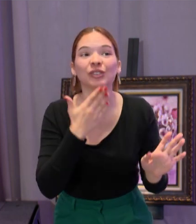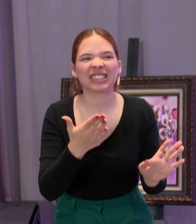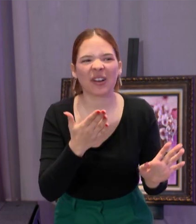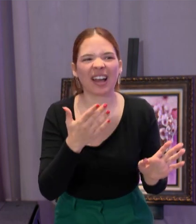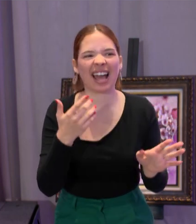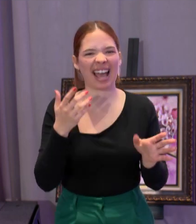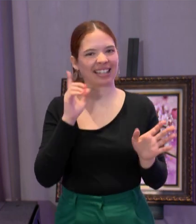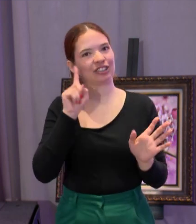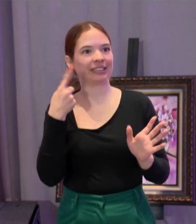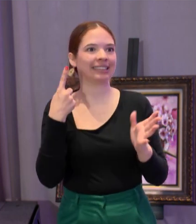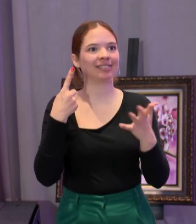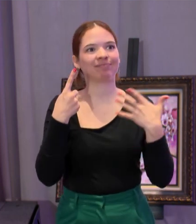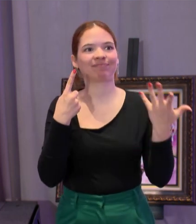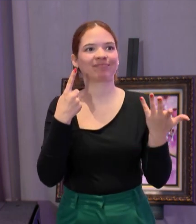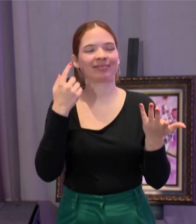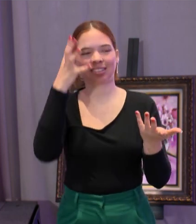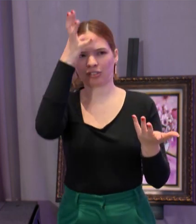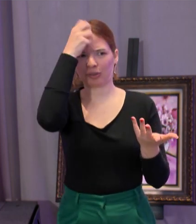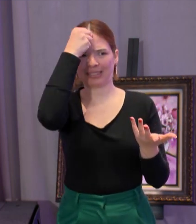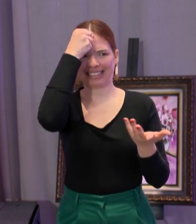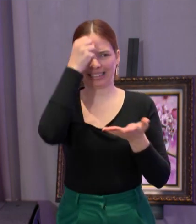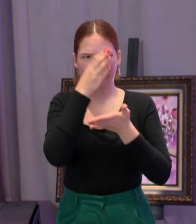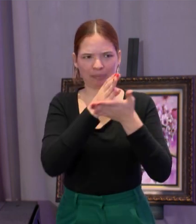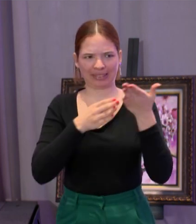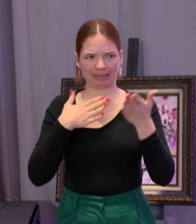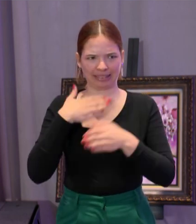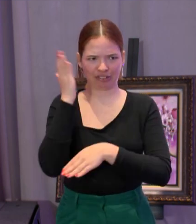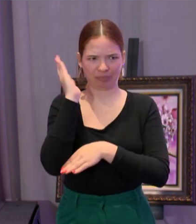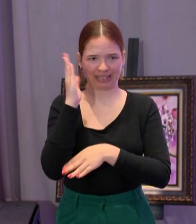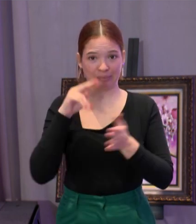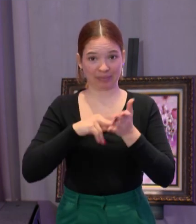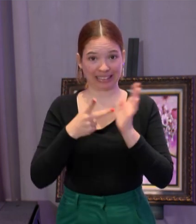MEMORABLE PART OF MY SPEECH. THEREFORE, I APOLOGIZE FOR NOT SHARING IT WITH YOU.